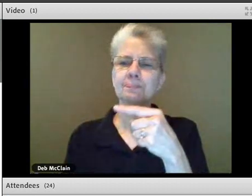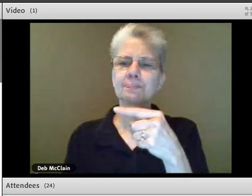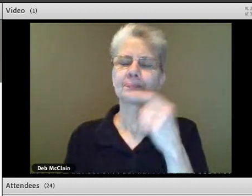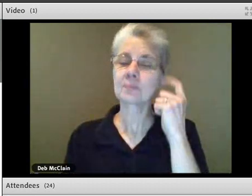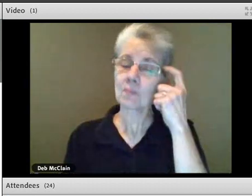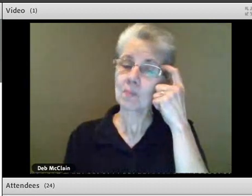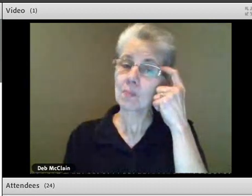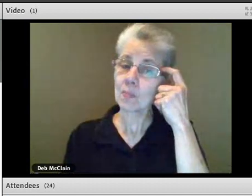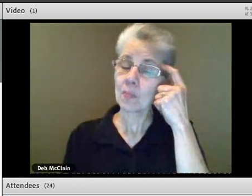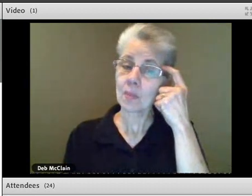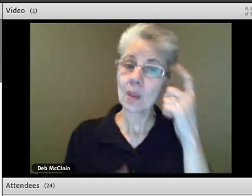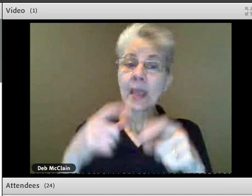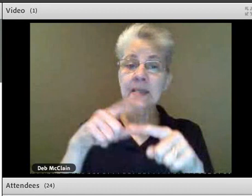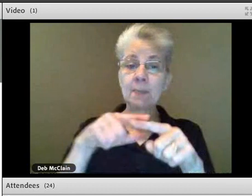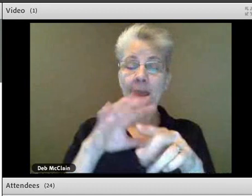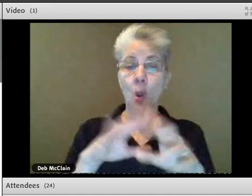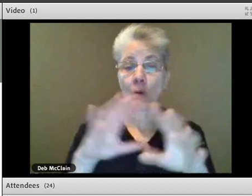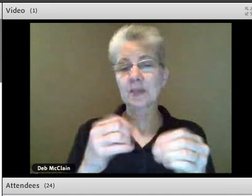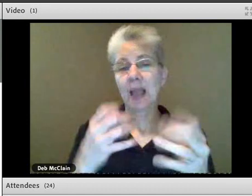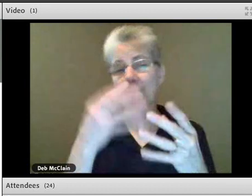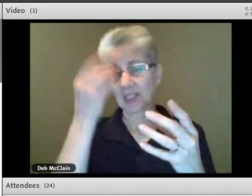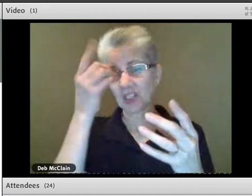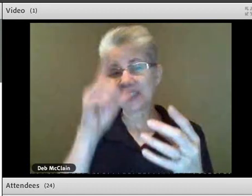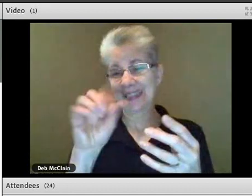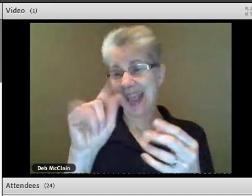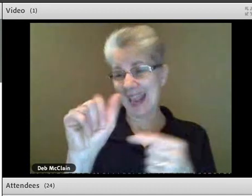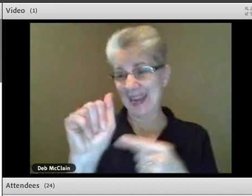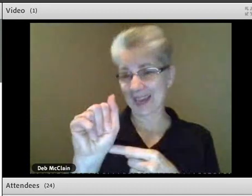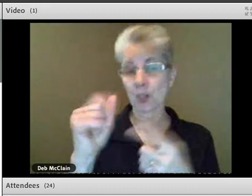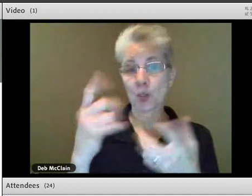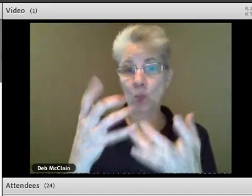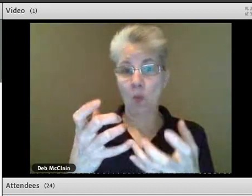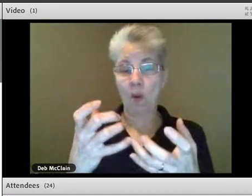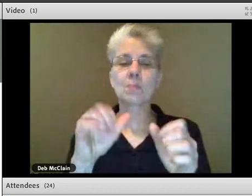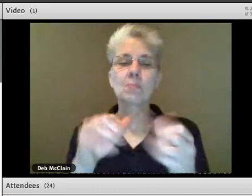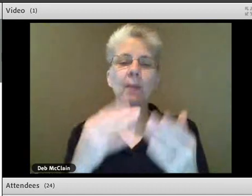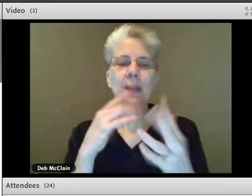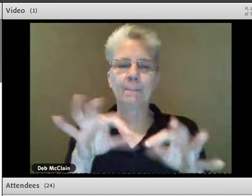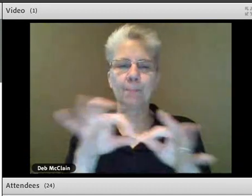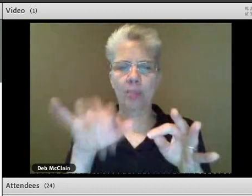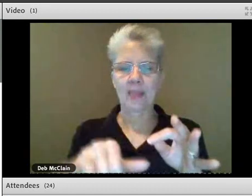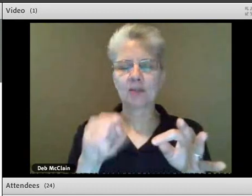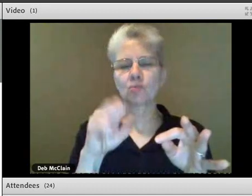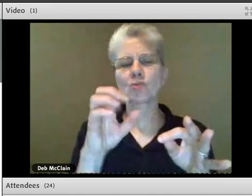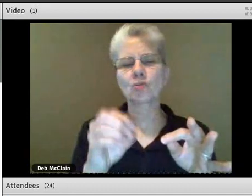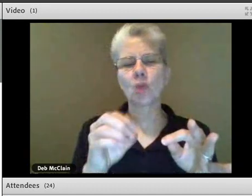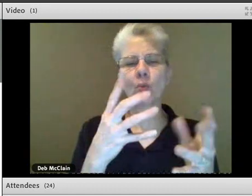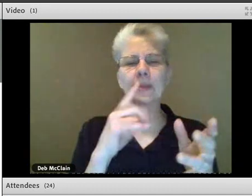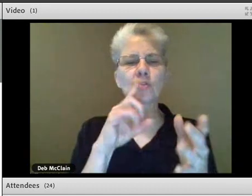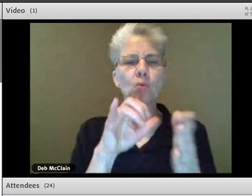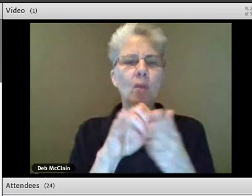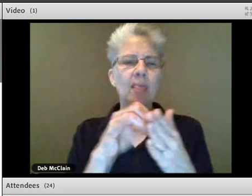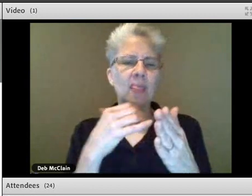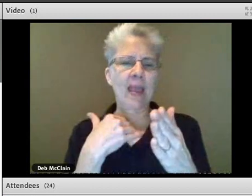Depending on your organization and how much data you want, it would probably be important, and so you want to make sure that the recording mechanisms